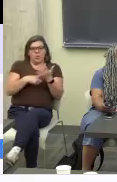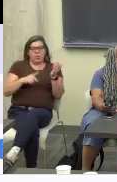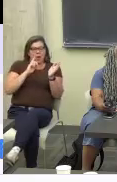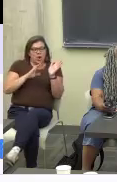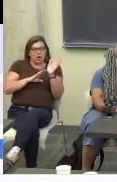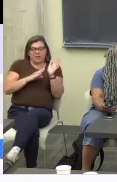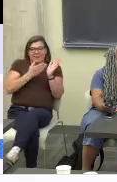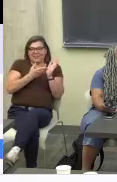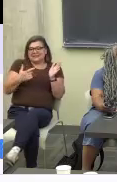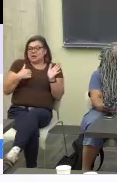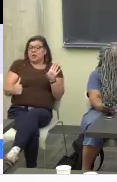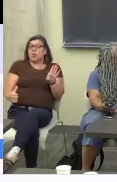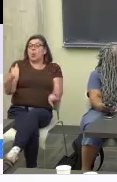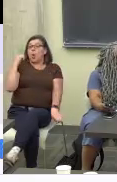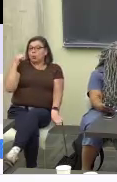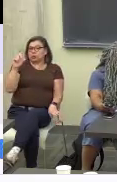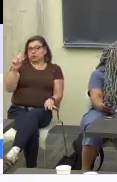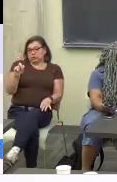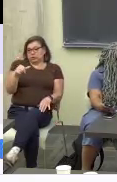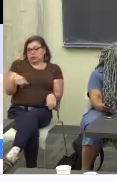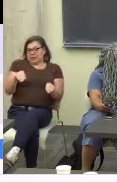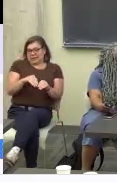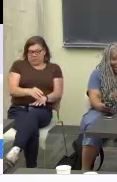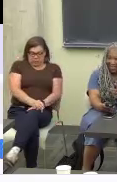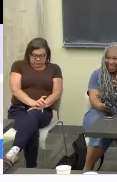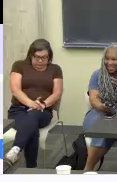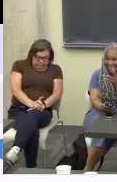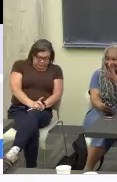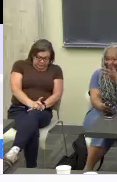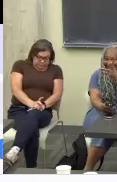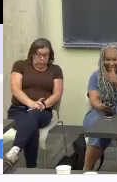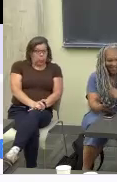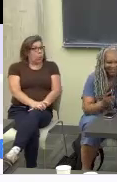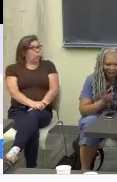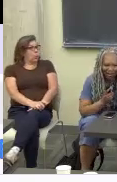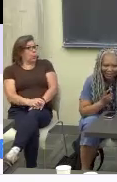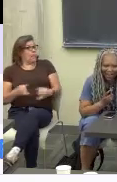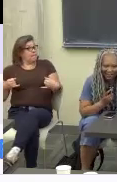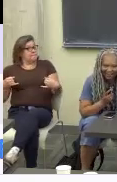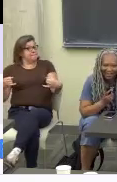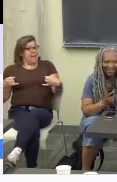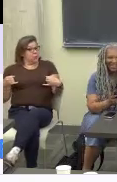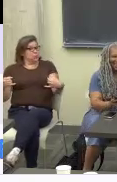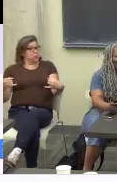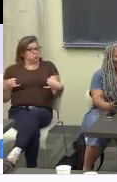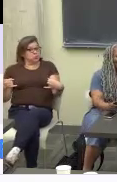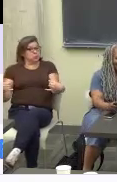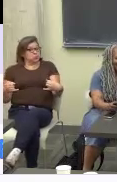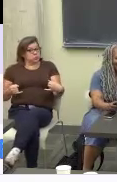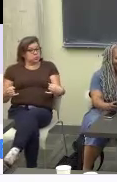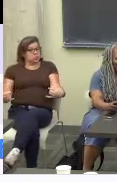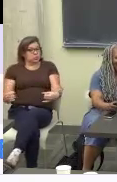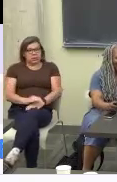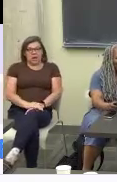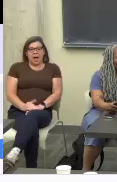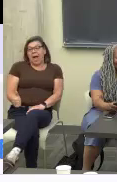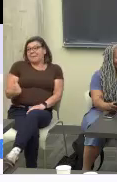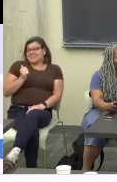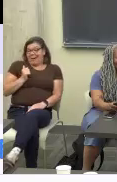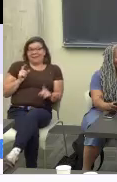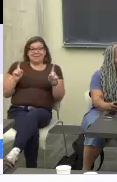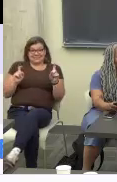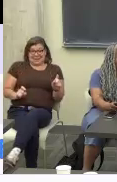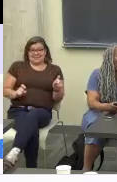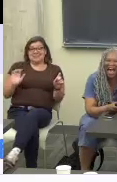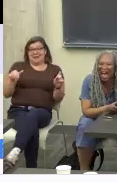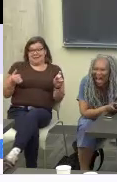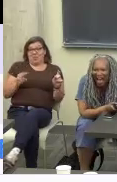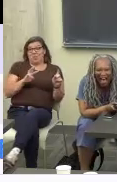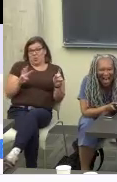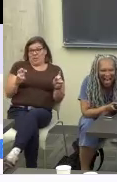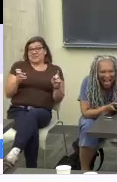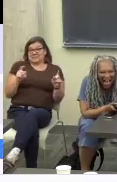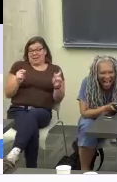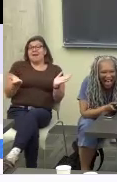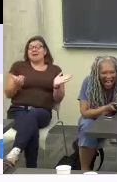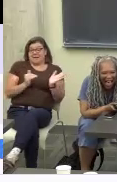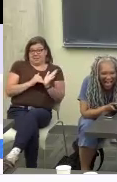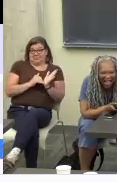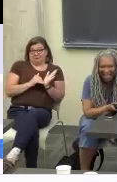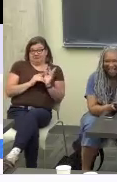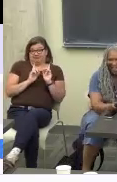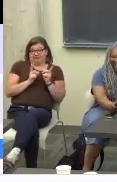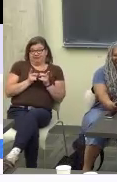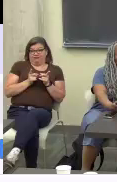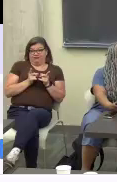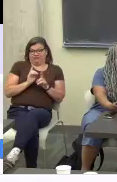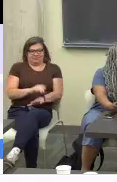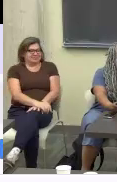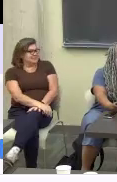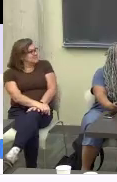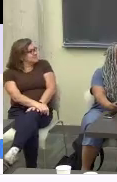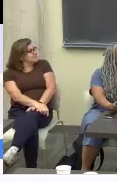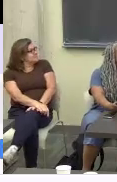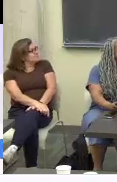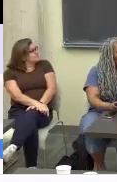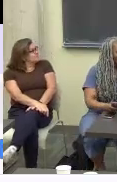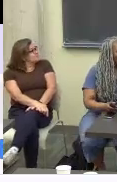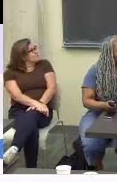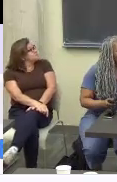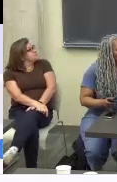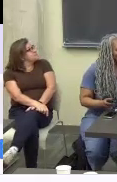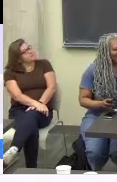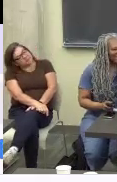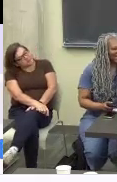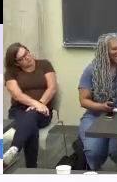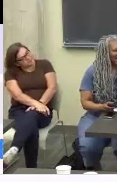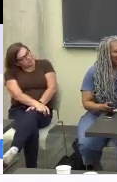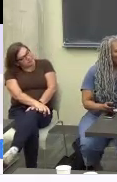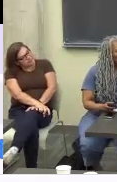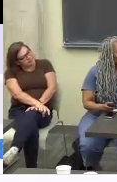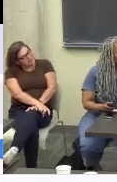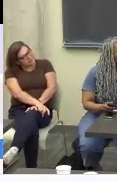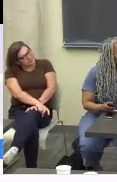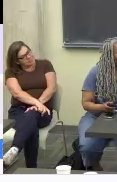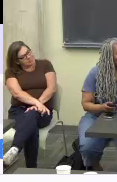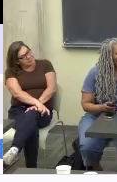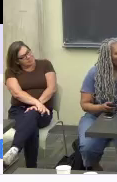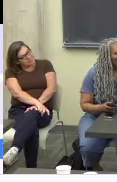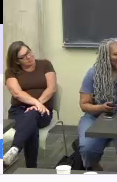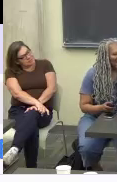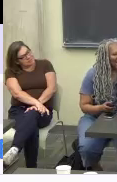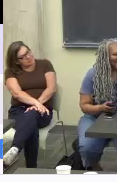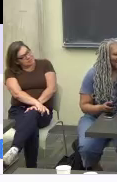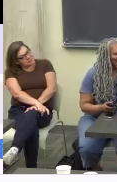won't do anymore. There's another website ever. I'll go and push the rock uphill with the,